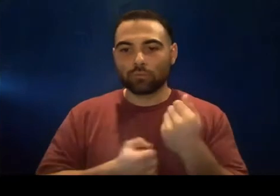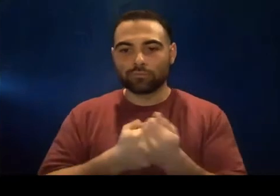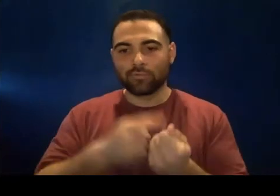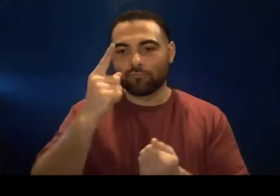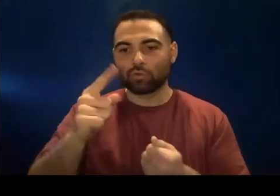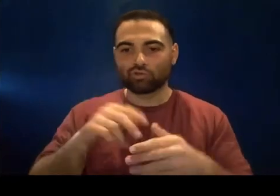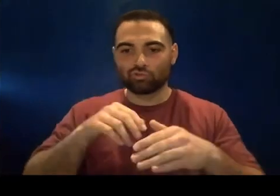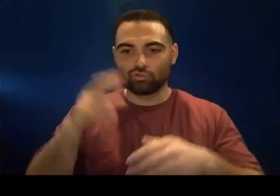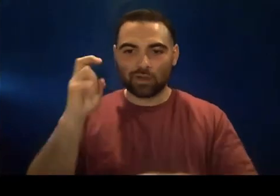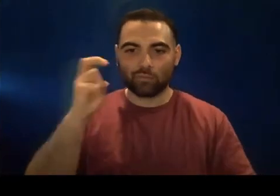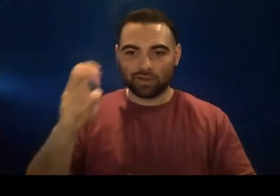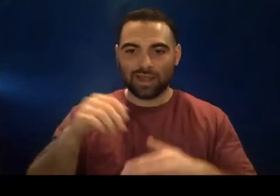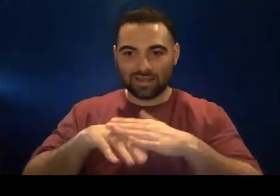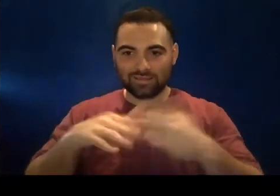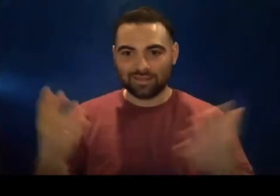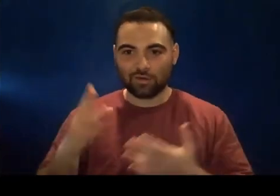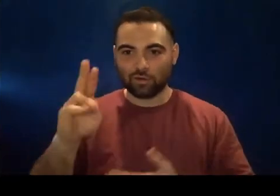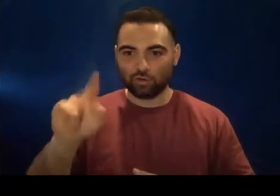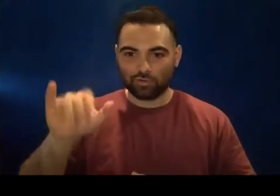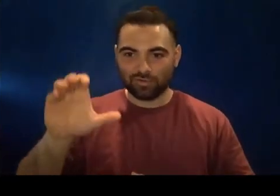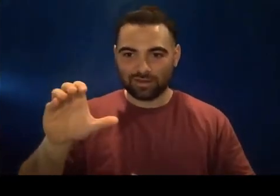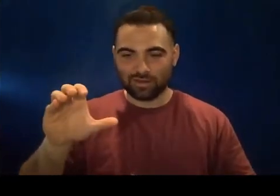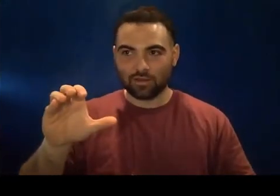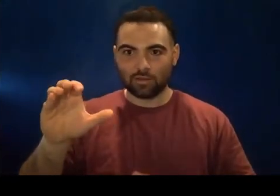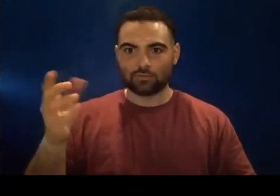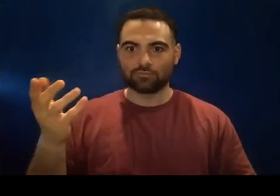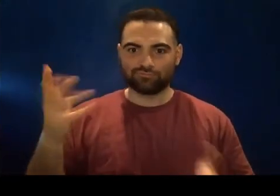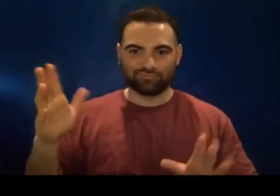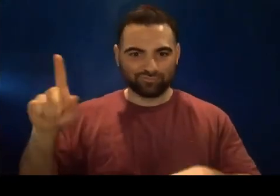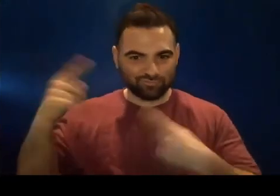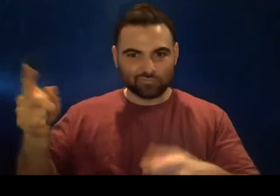as early as the seventies, before that even. People coming back from the war